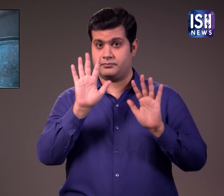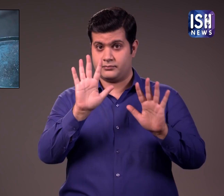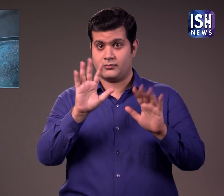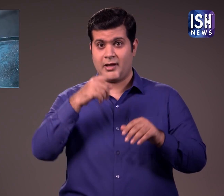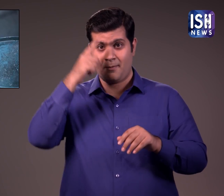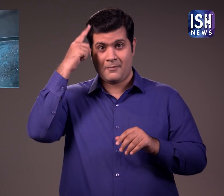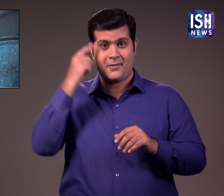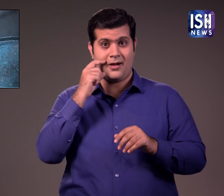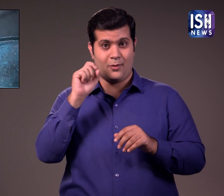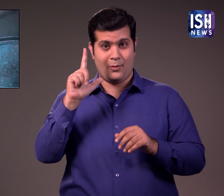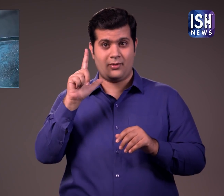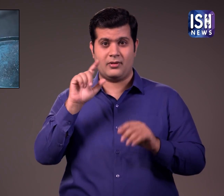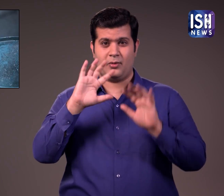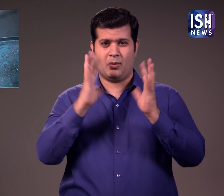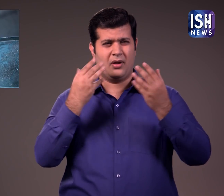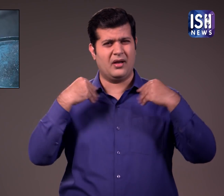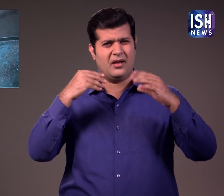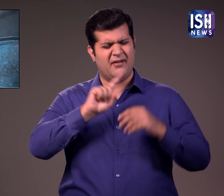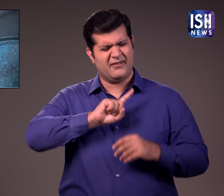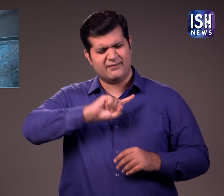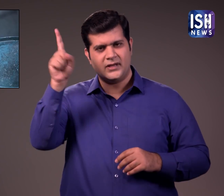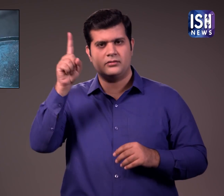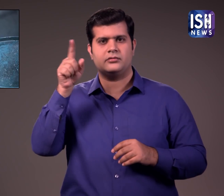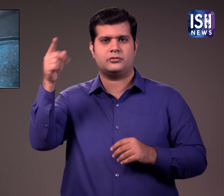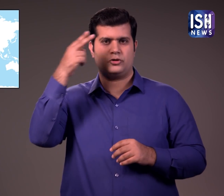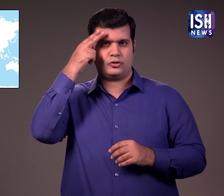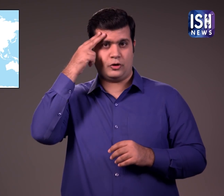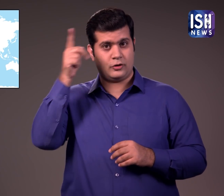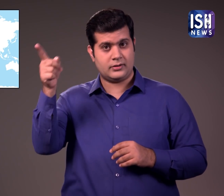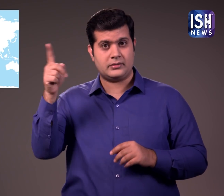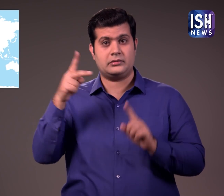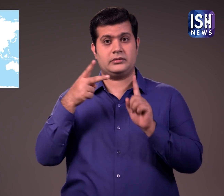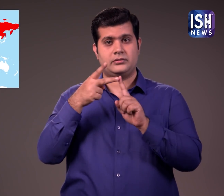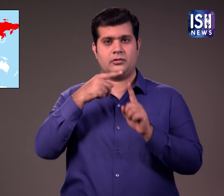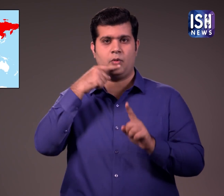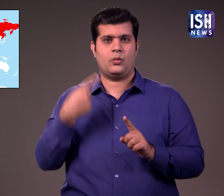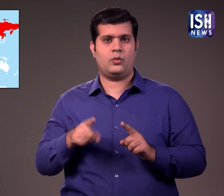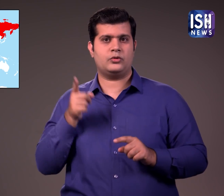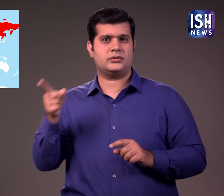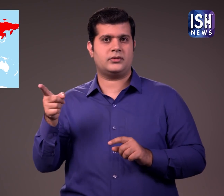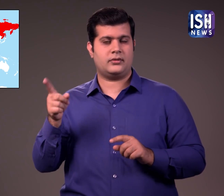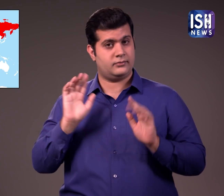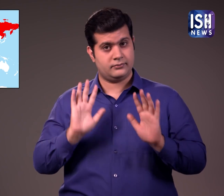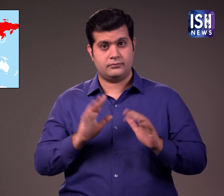The world’s largest importer of oil is Saudi Arabia and after them is Russia.